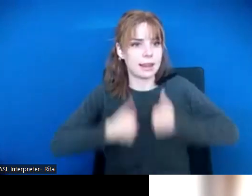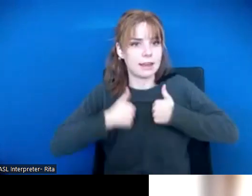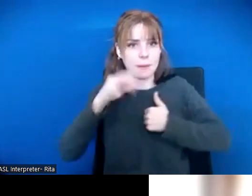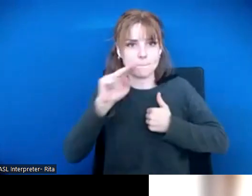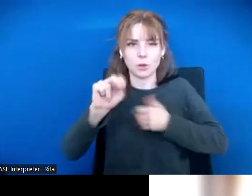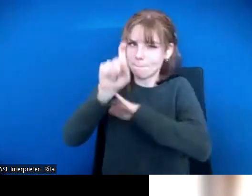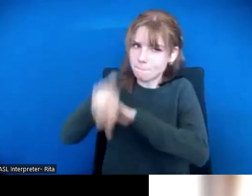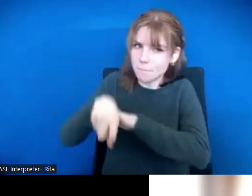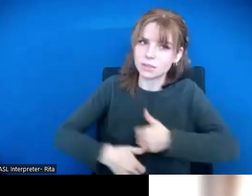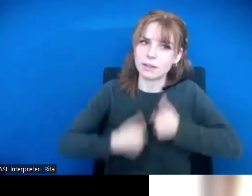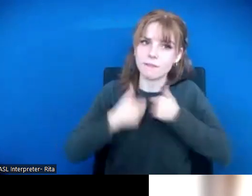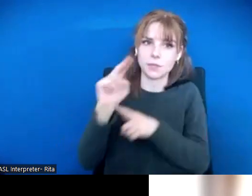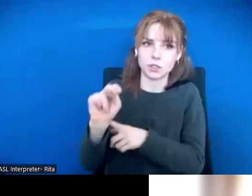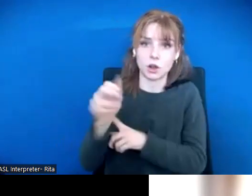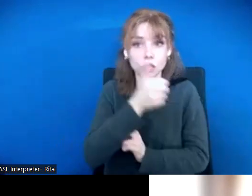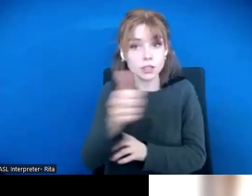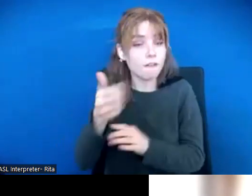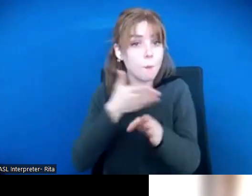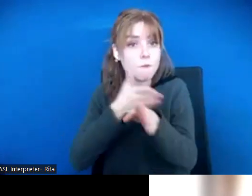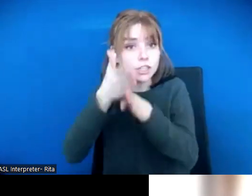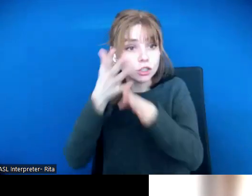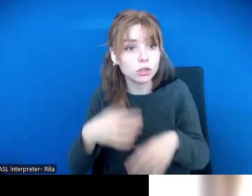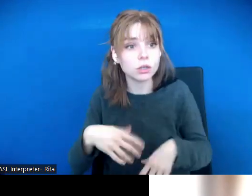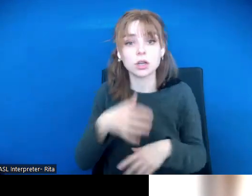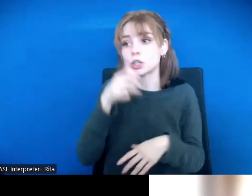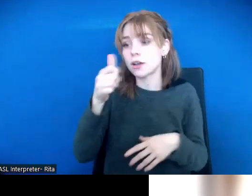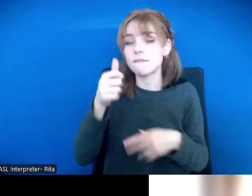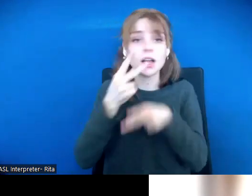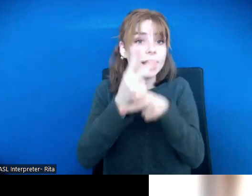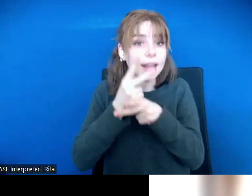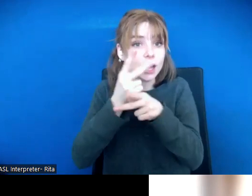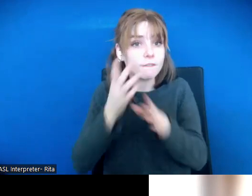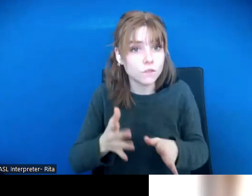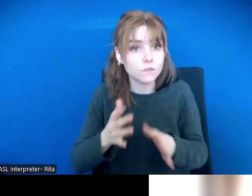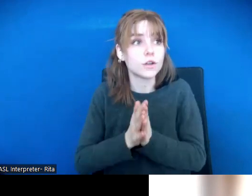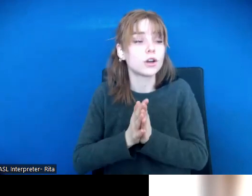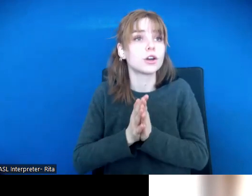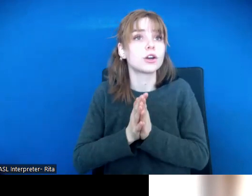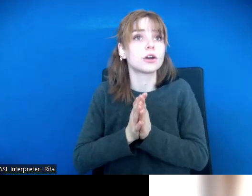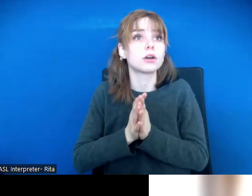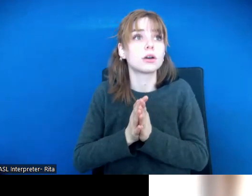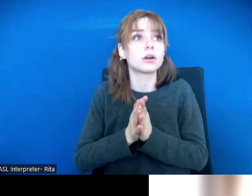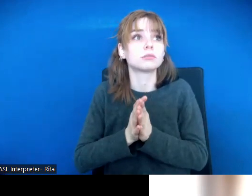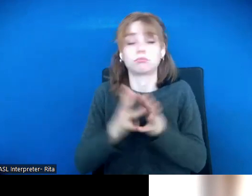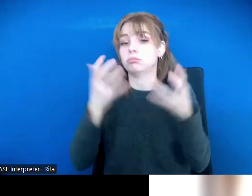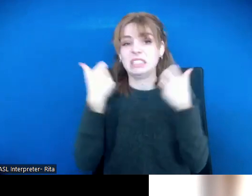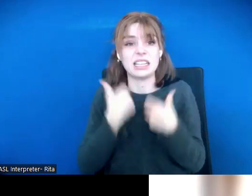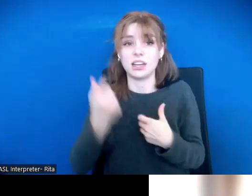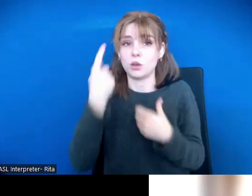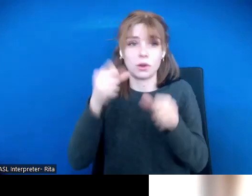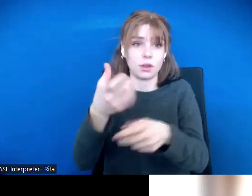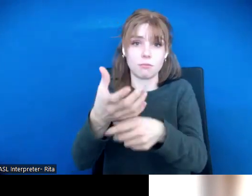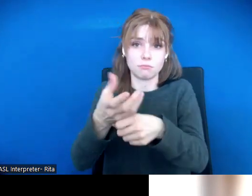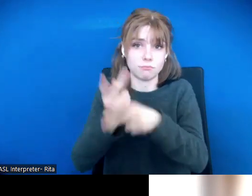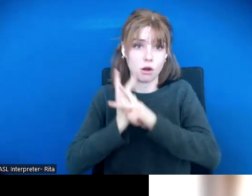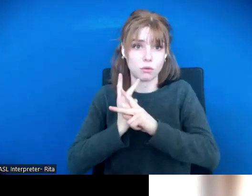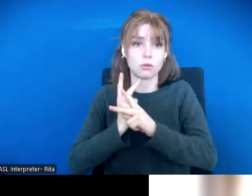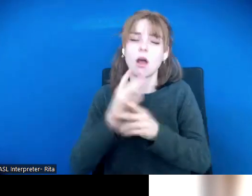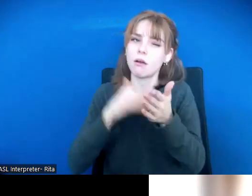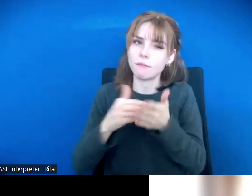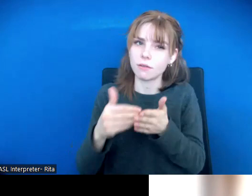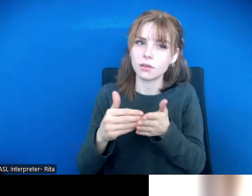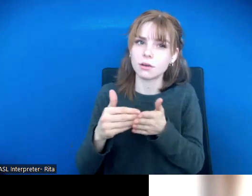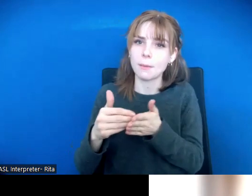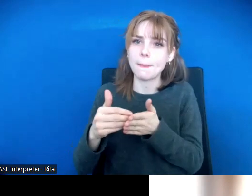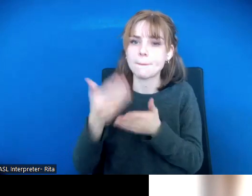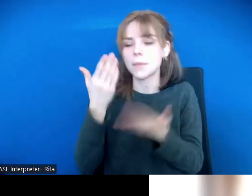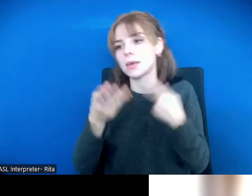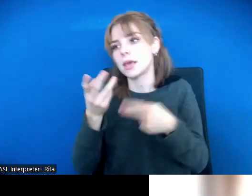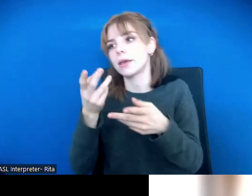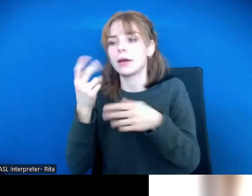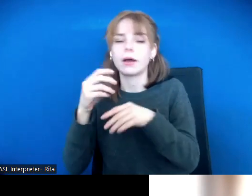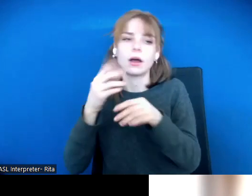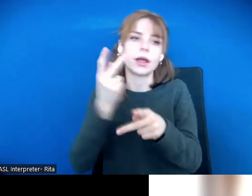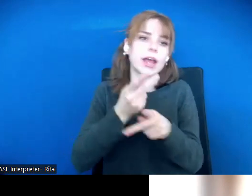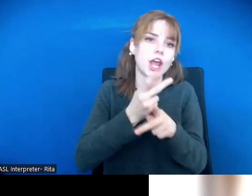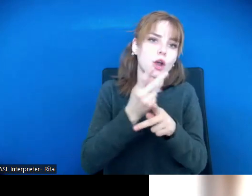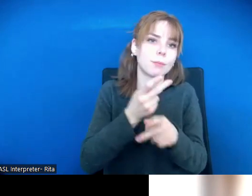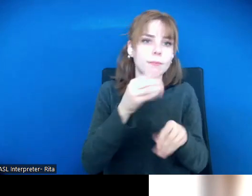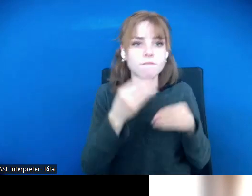Great question.